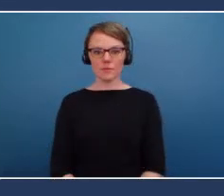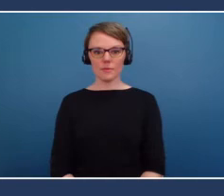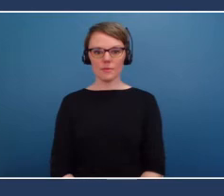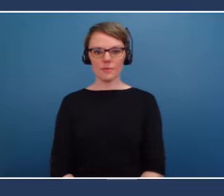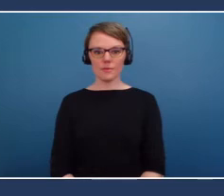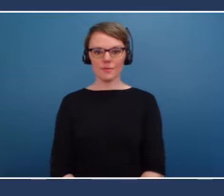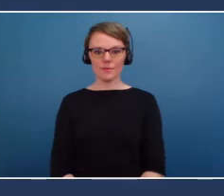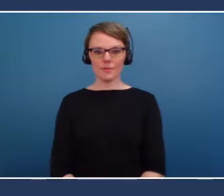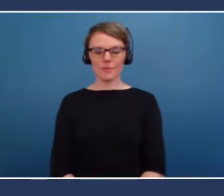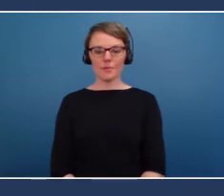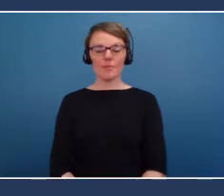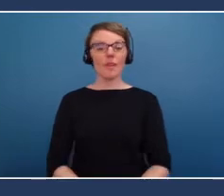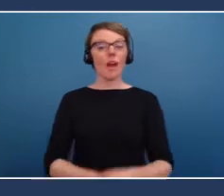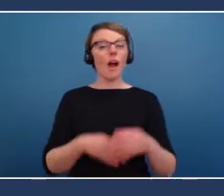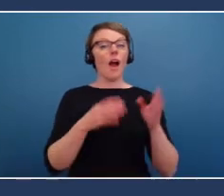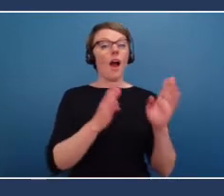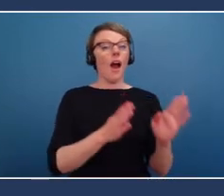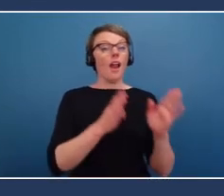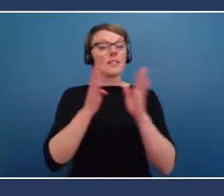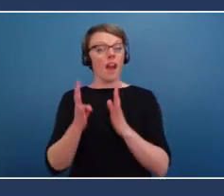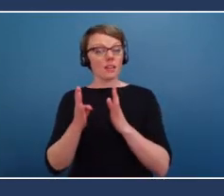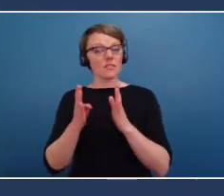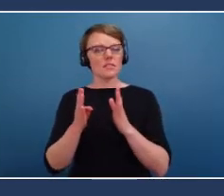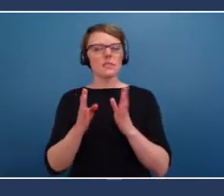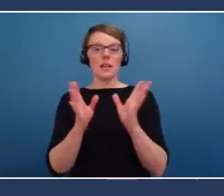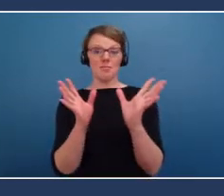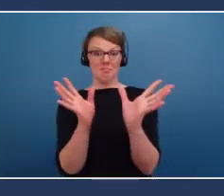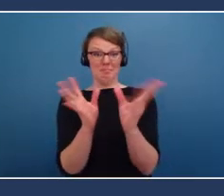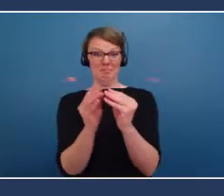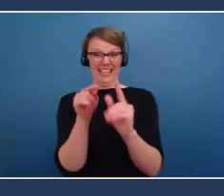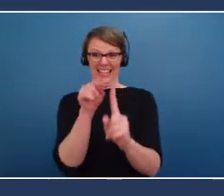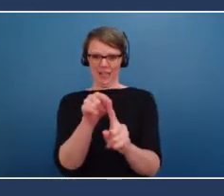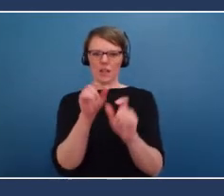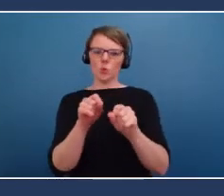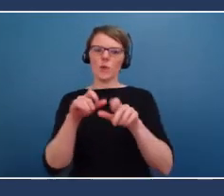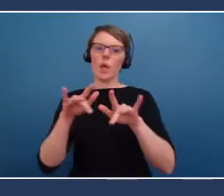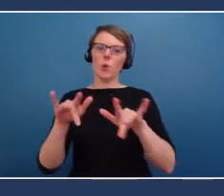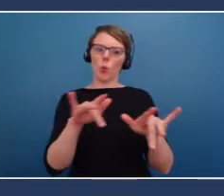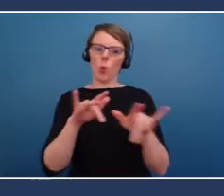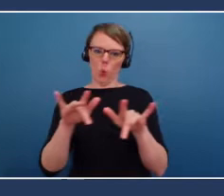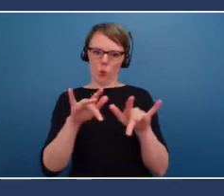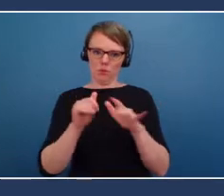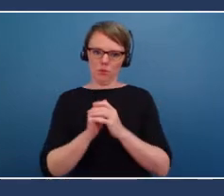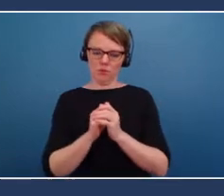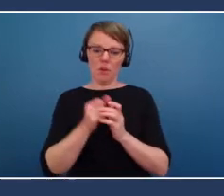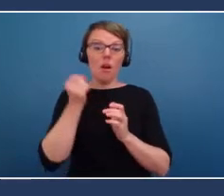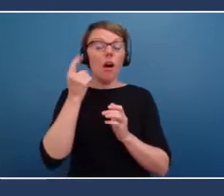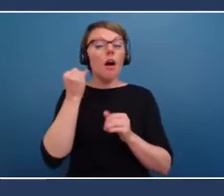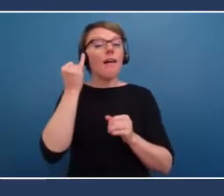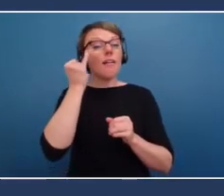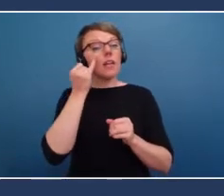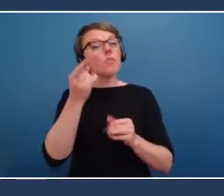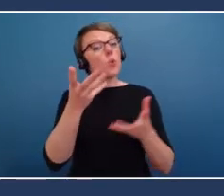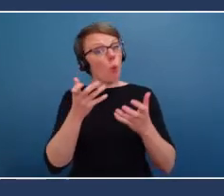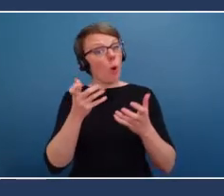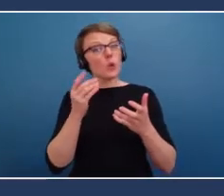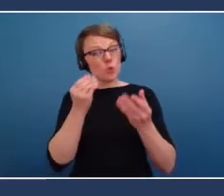The next thing I want to cover is video recordings of meetings. Now, when you want to, you can actually say, I’m not going to attend this meeting.